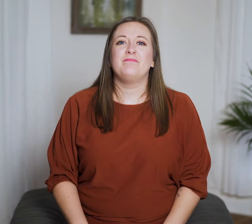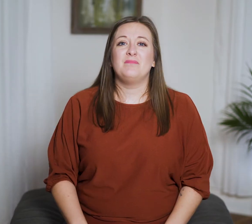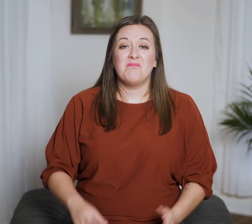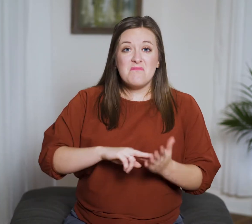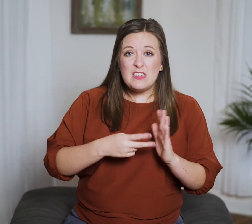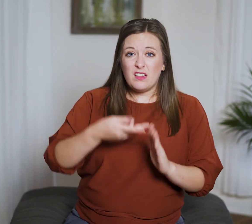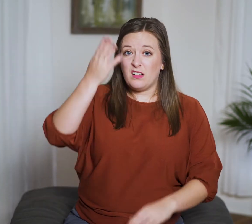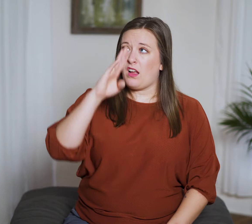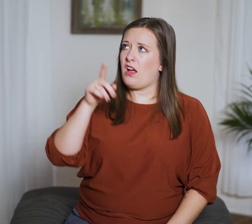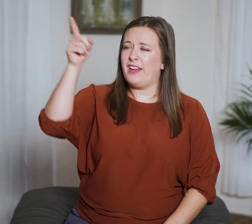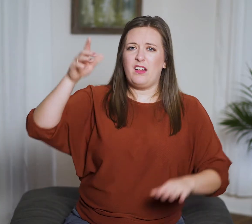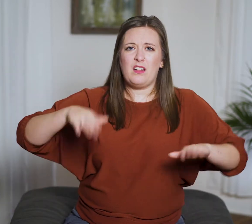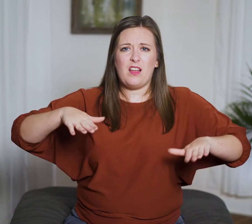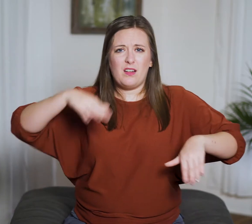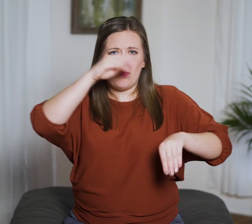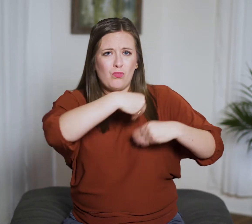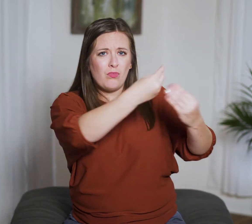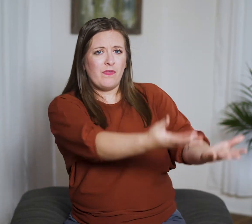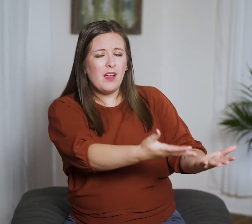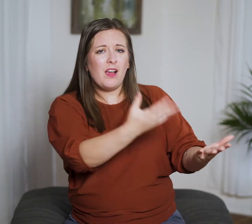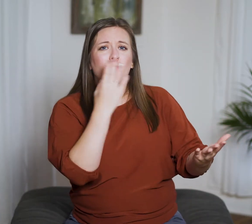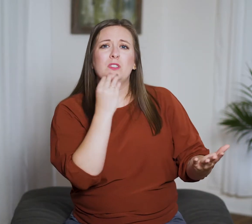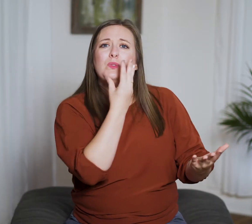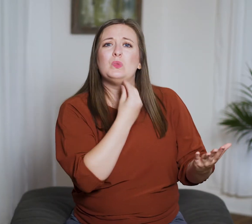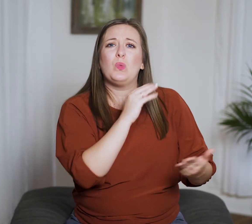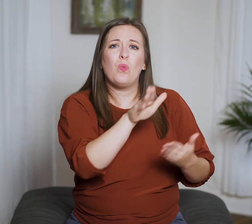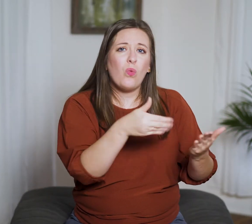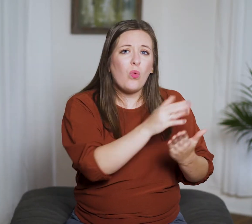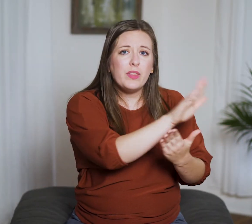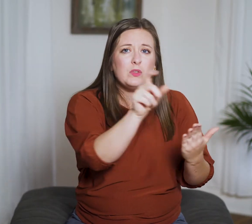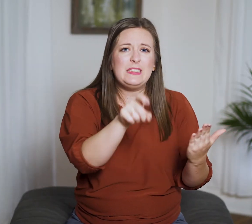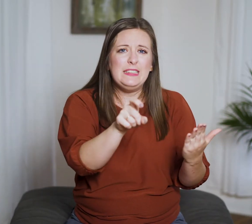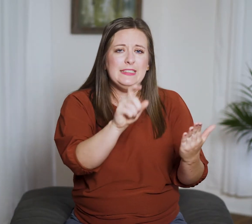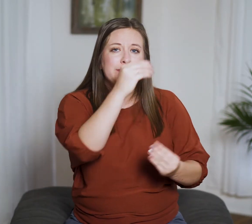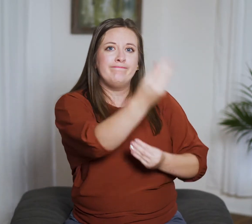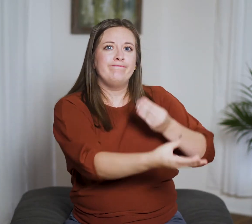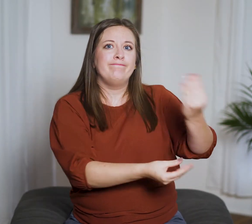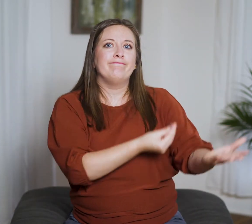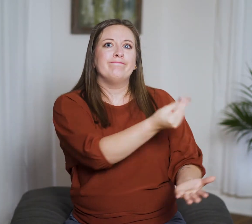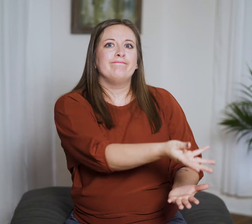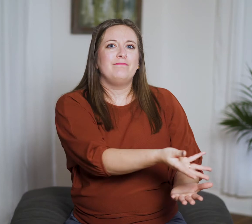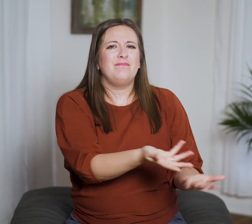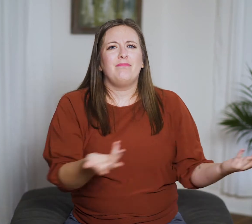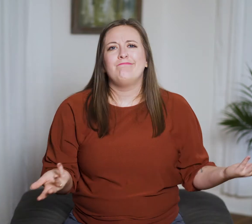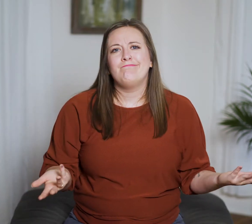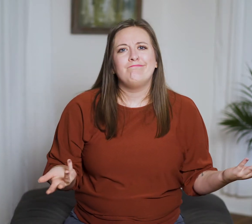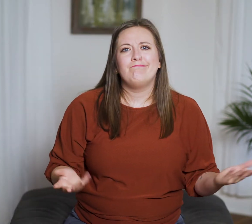Does it imply that God hasn’t provided for Israel and all their needs in the Promised Land?